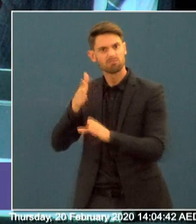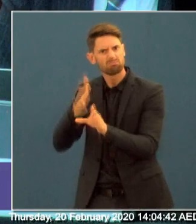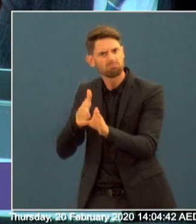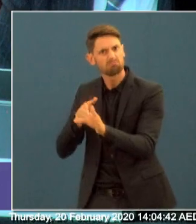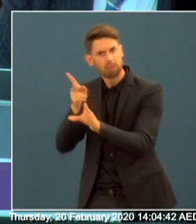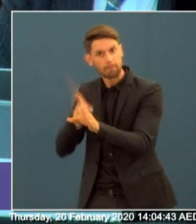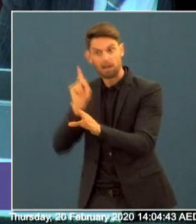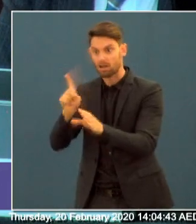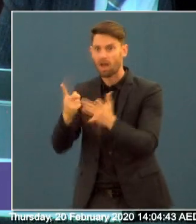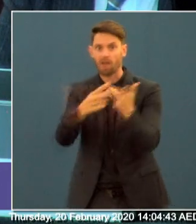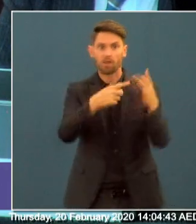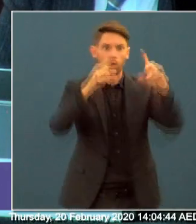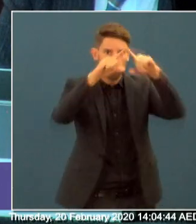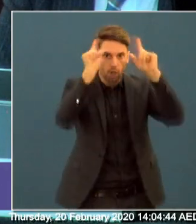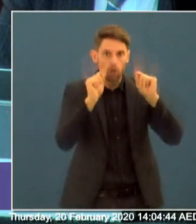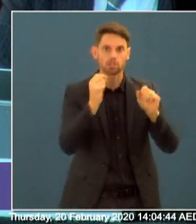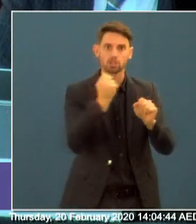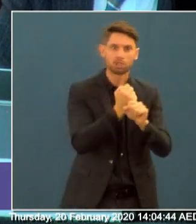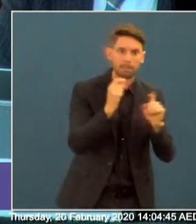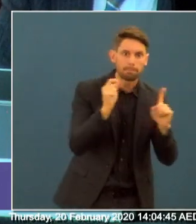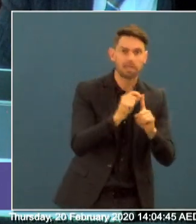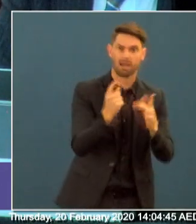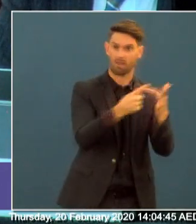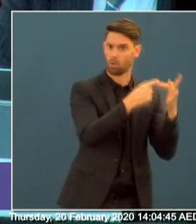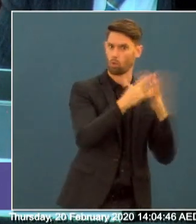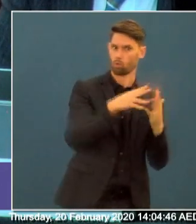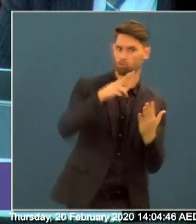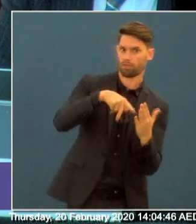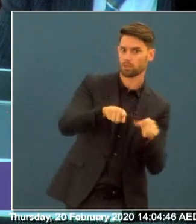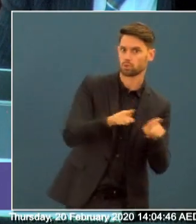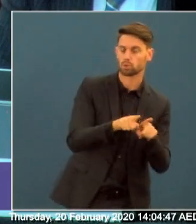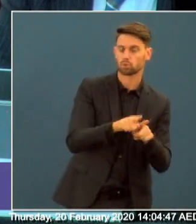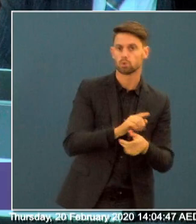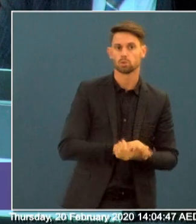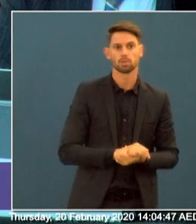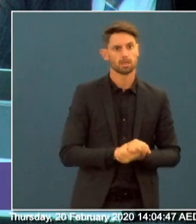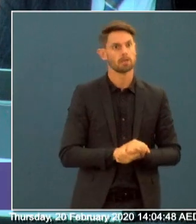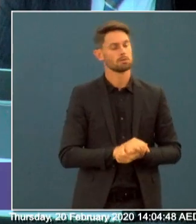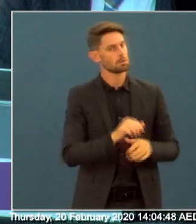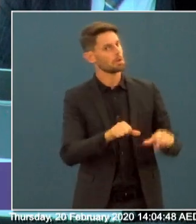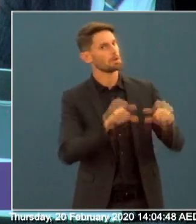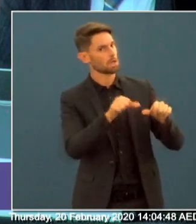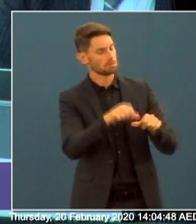if the Commission was to have regard to the Guide, that, notwithstanding its publication in 2014,